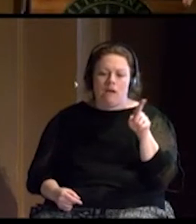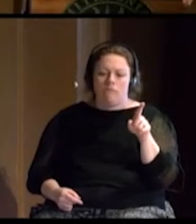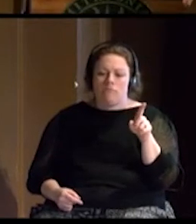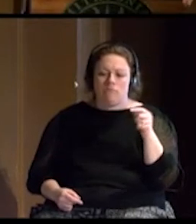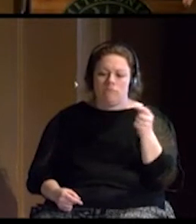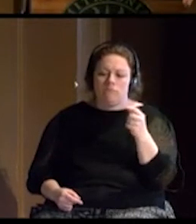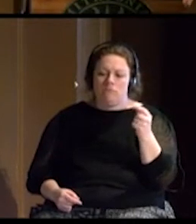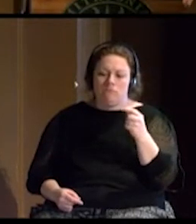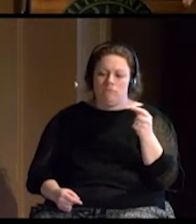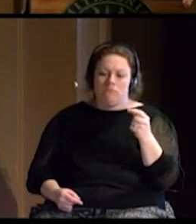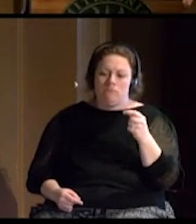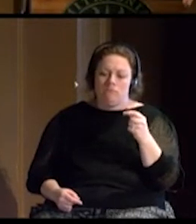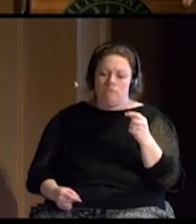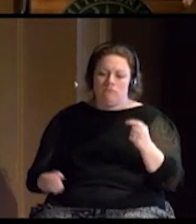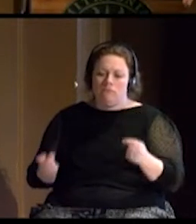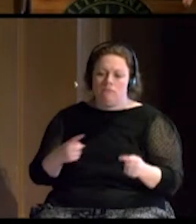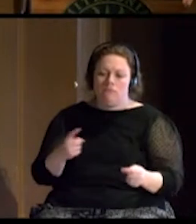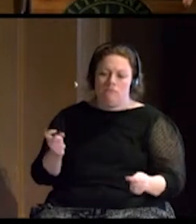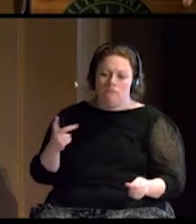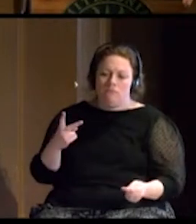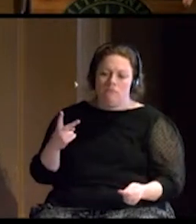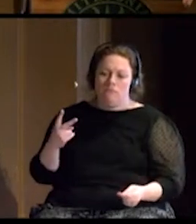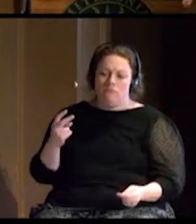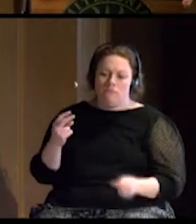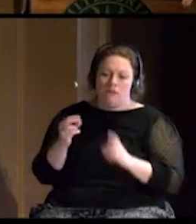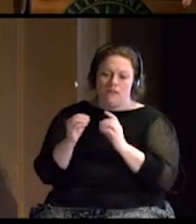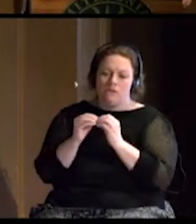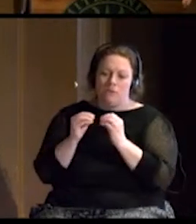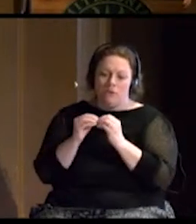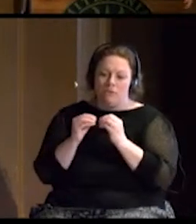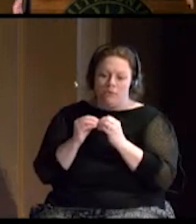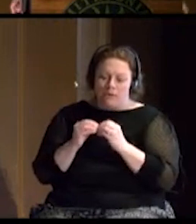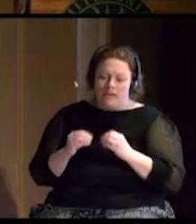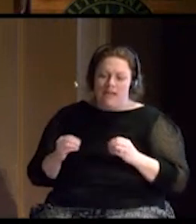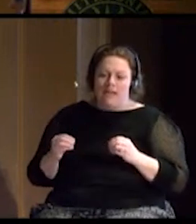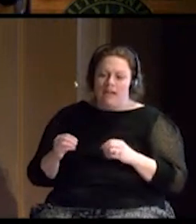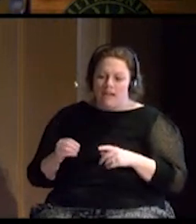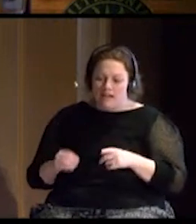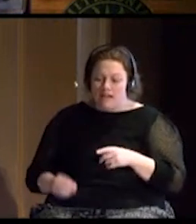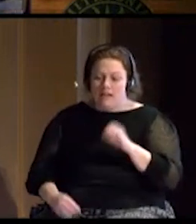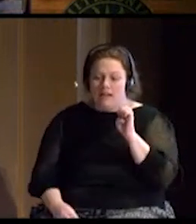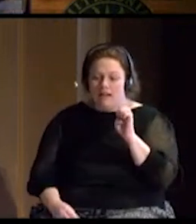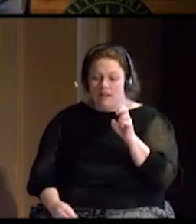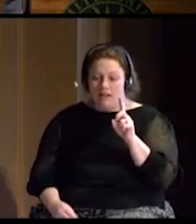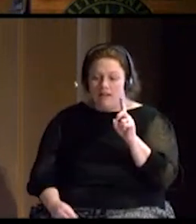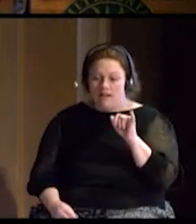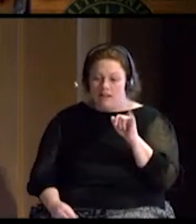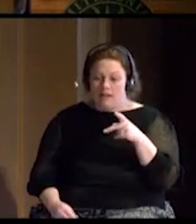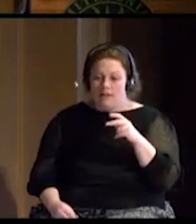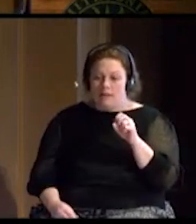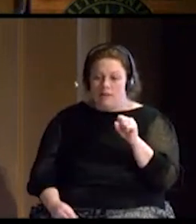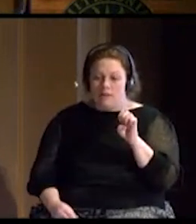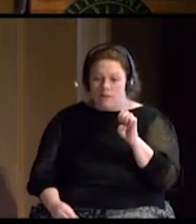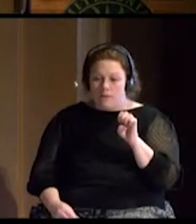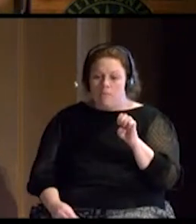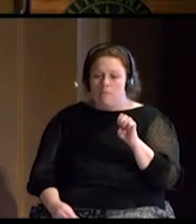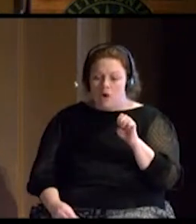[Audience Member] No, one more, two more. [Ricardo] Oh, the morphospace. [Audience Member] The adipose fin and the dorsal fins really are different than those.